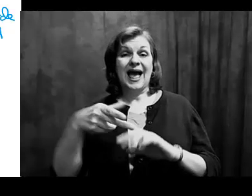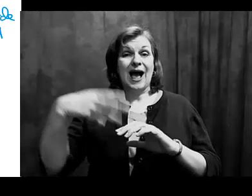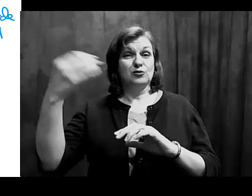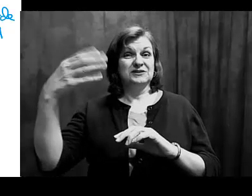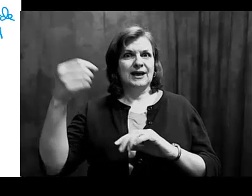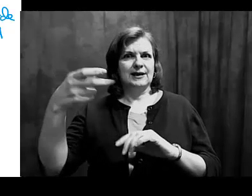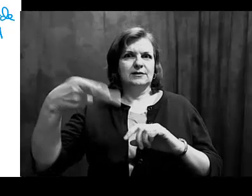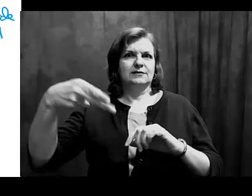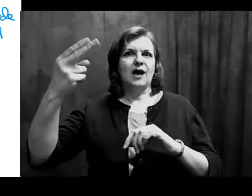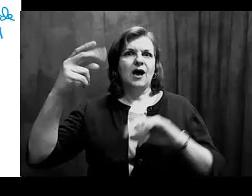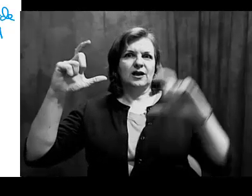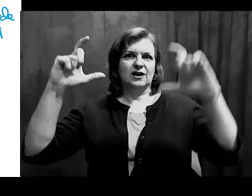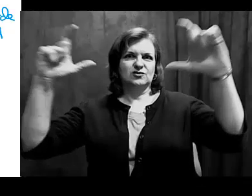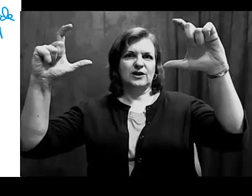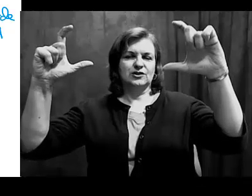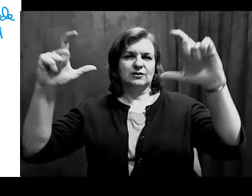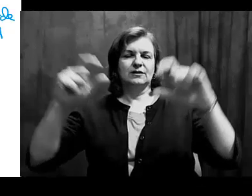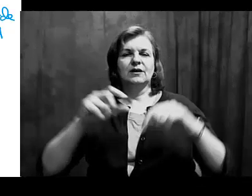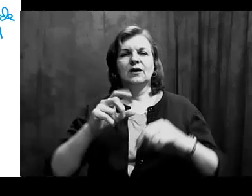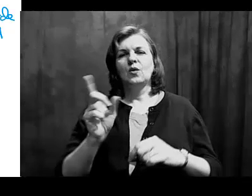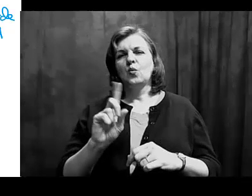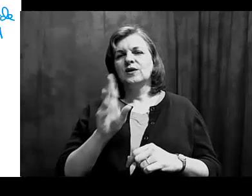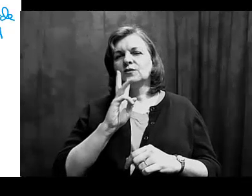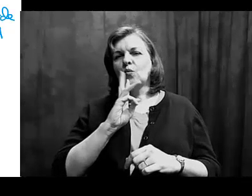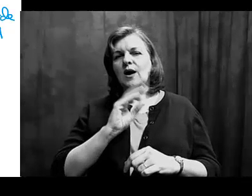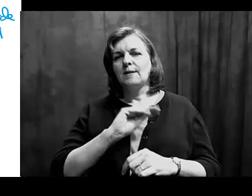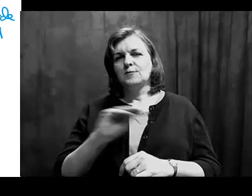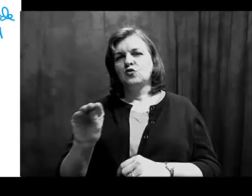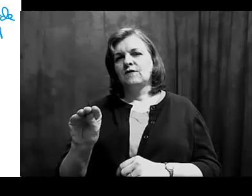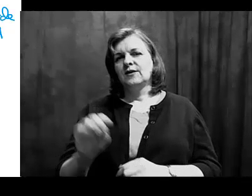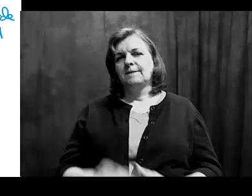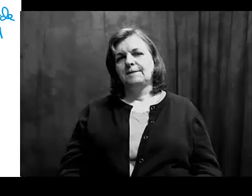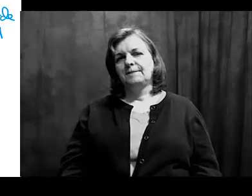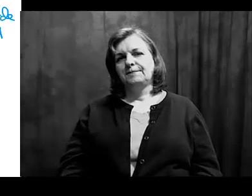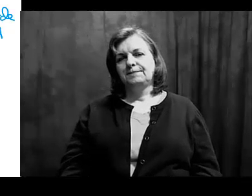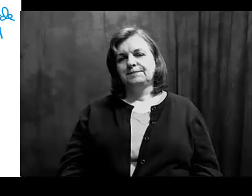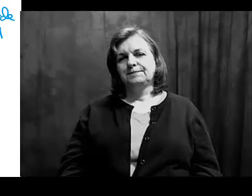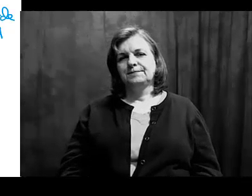the lower concentration of water is inside the cell water moves in